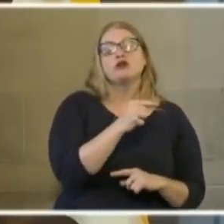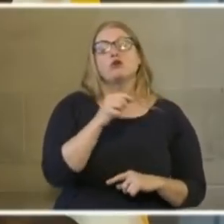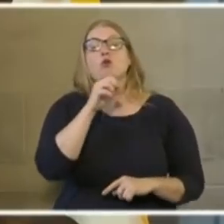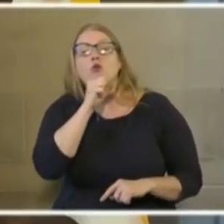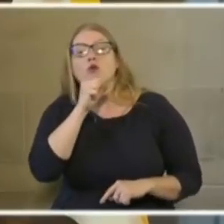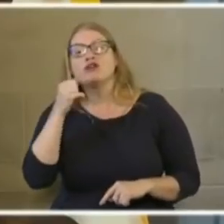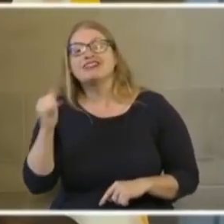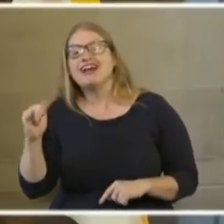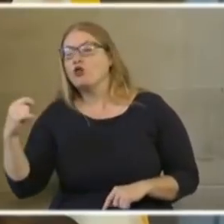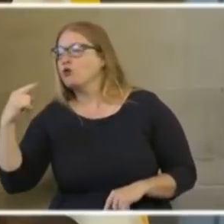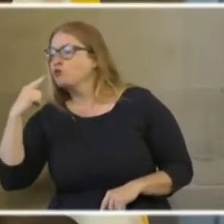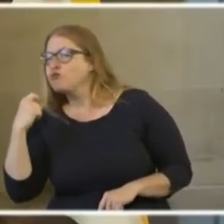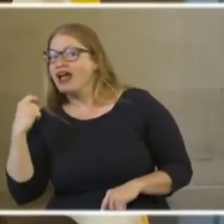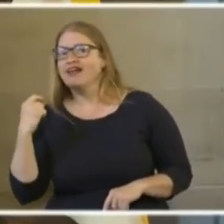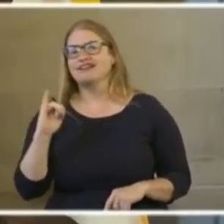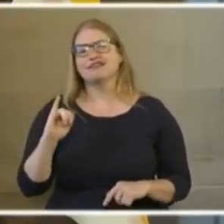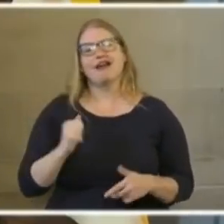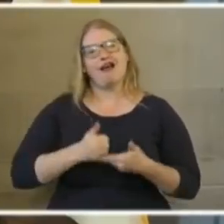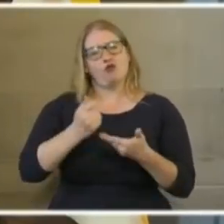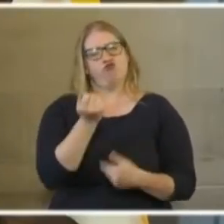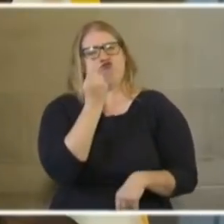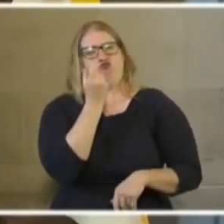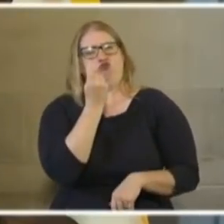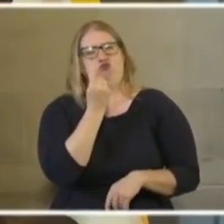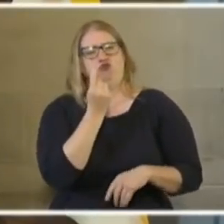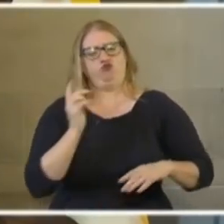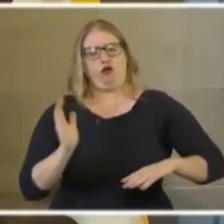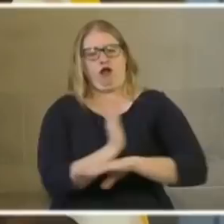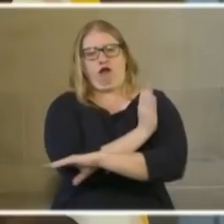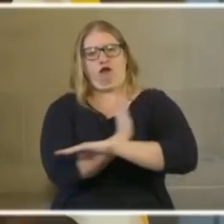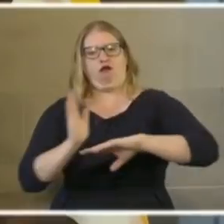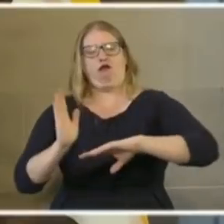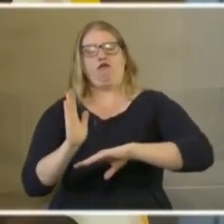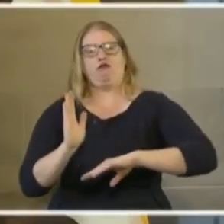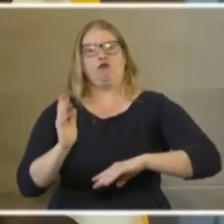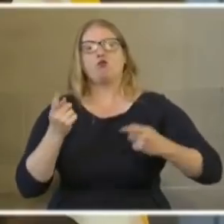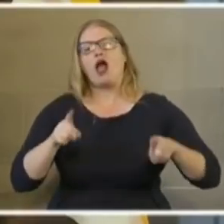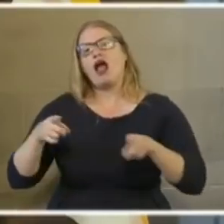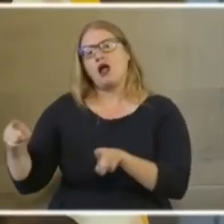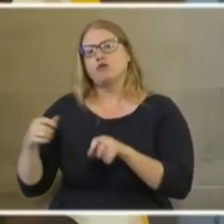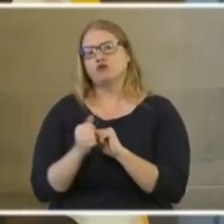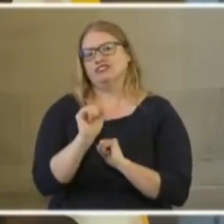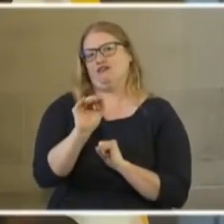OUR COMMUNITY. INDICATOR ARE SCORED BY COLOR,